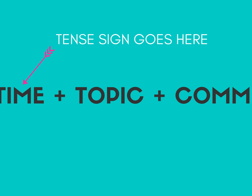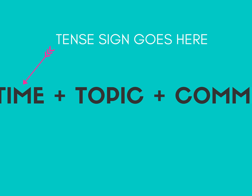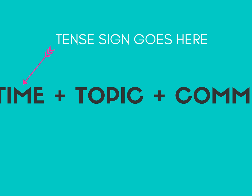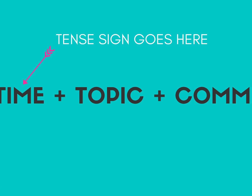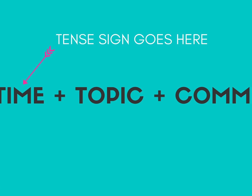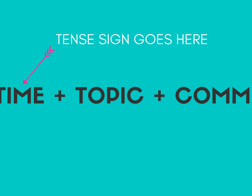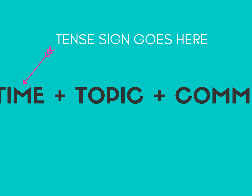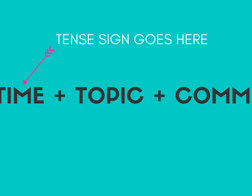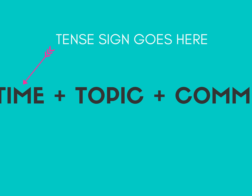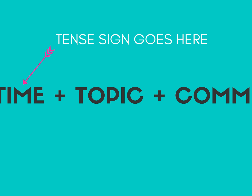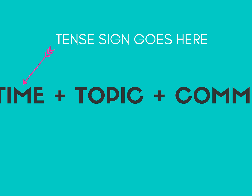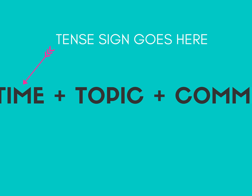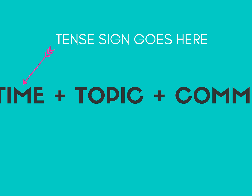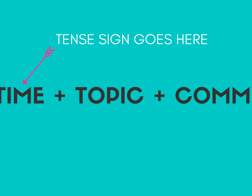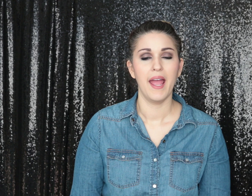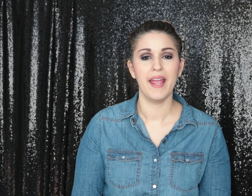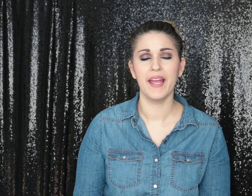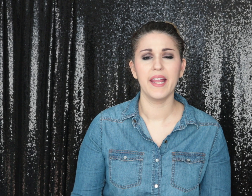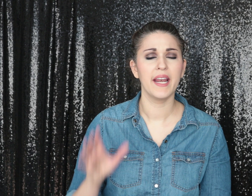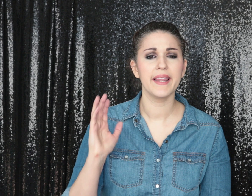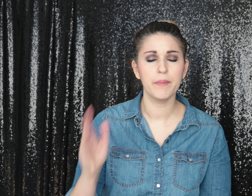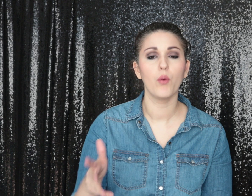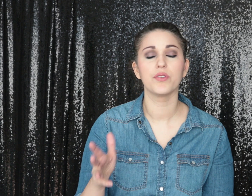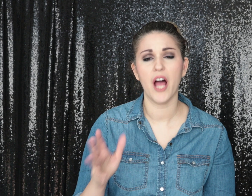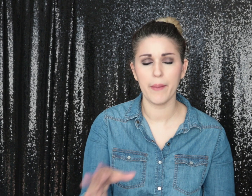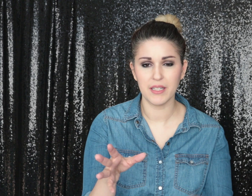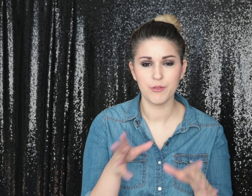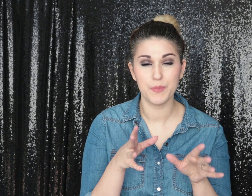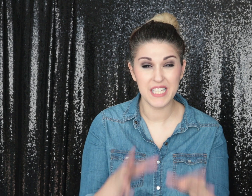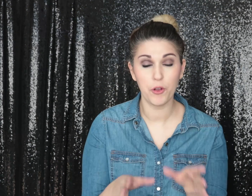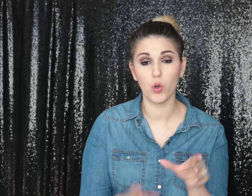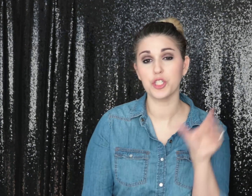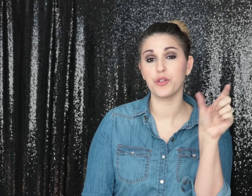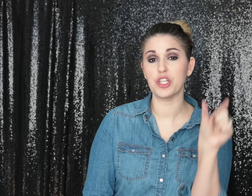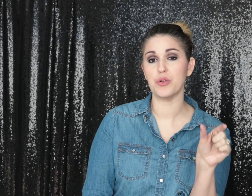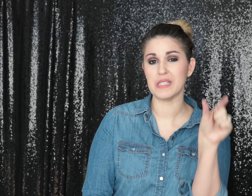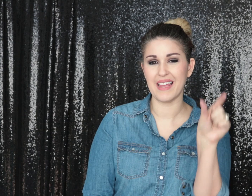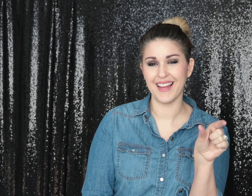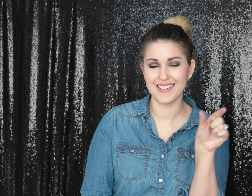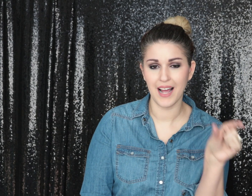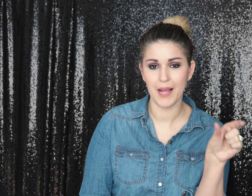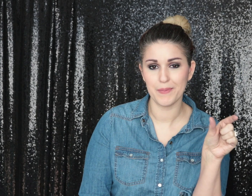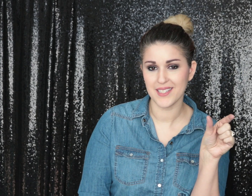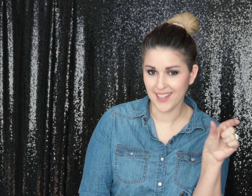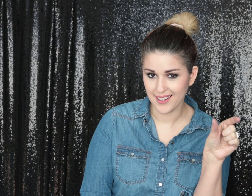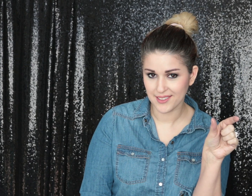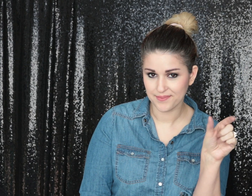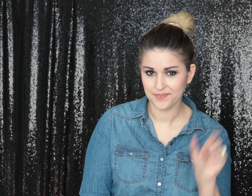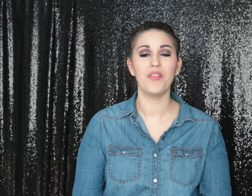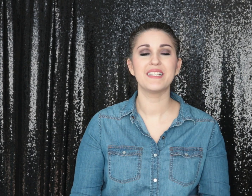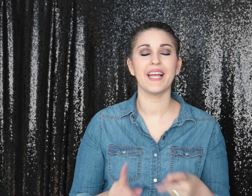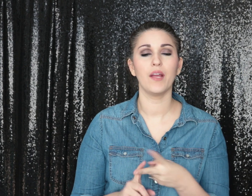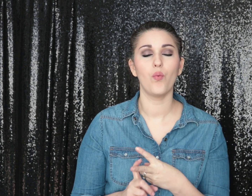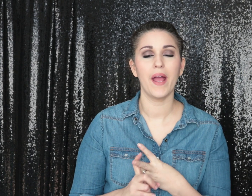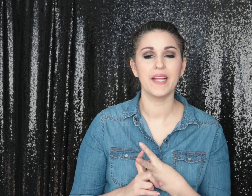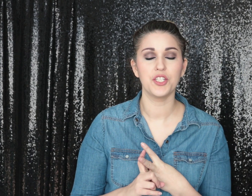those tents words right there at the beginning and in a little bit we'll talk about some specific words you could use in that time slot or the second way to